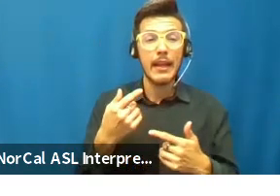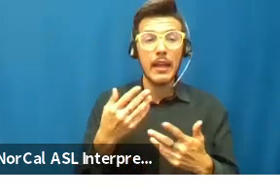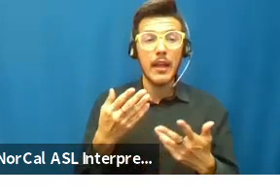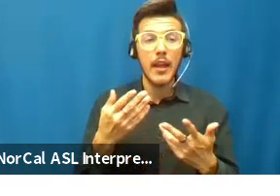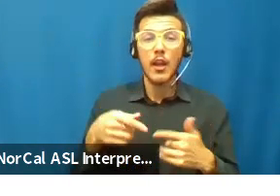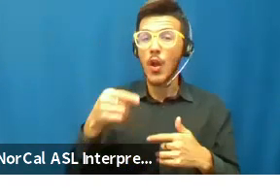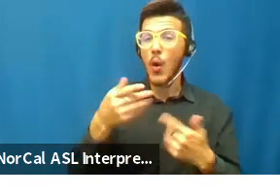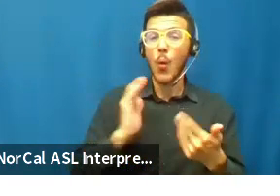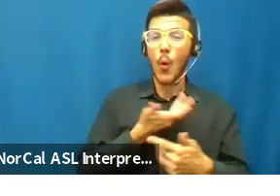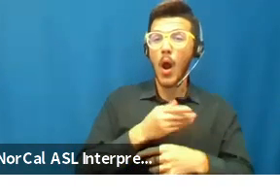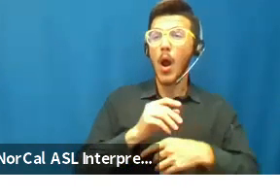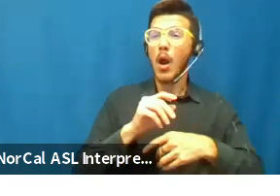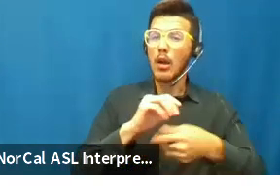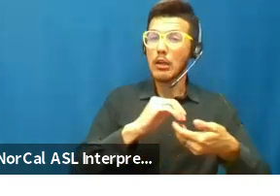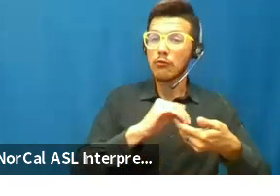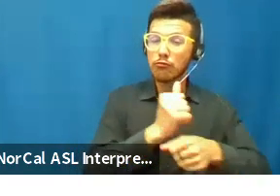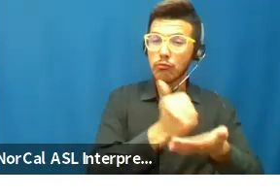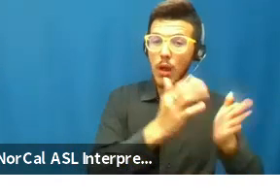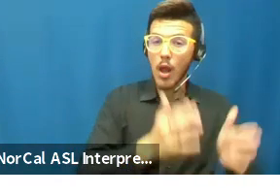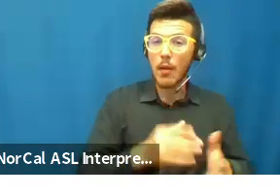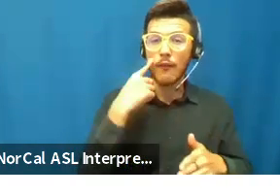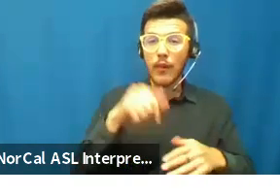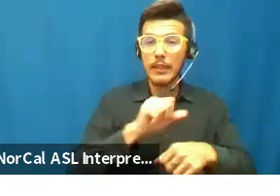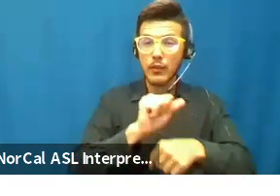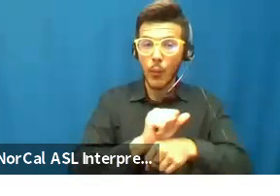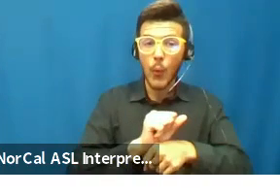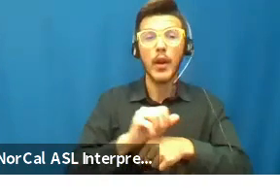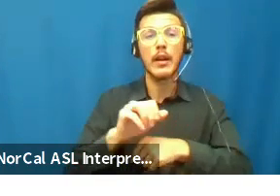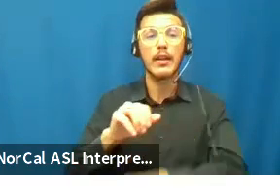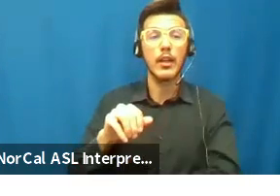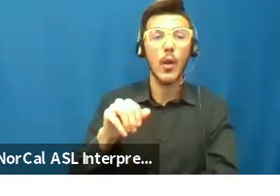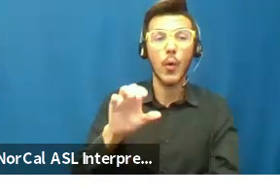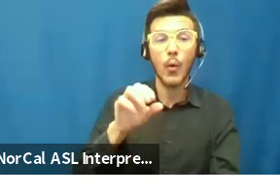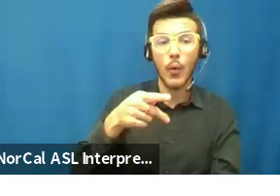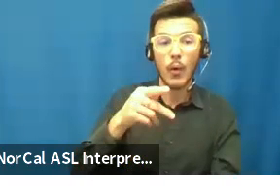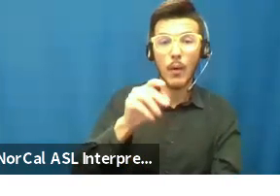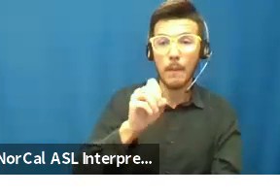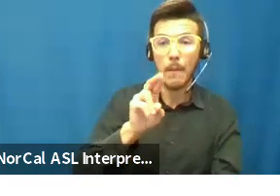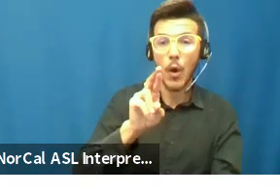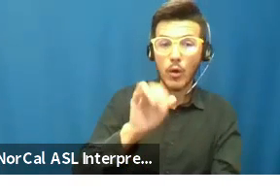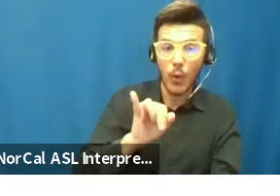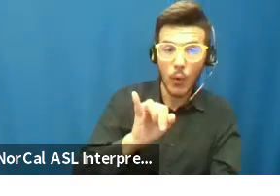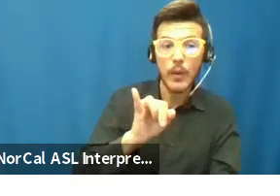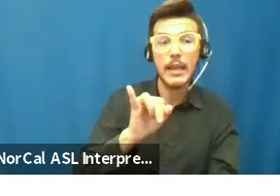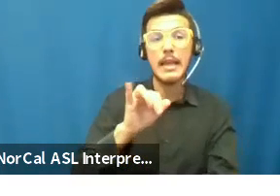work, which was PCORI and specifically the Eugene Washington PCORI Engagement Award.